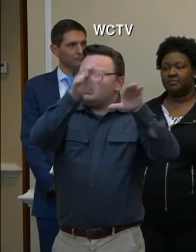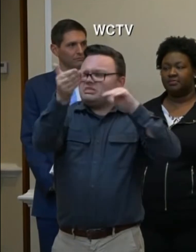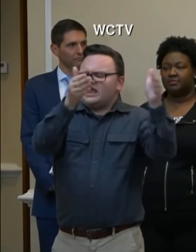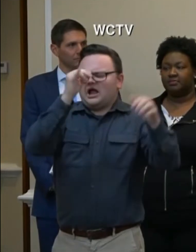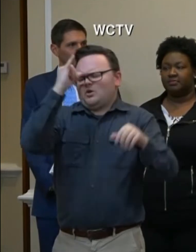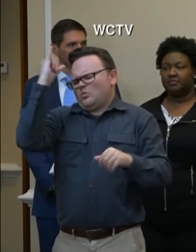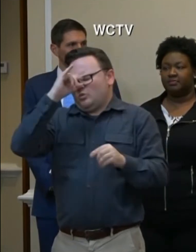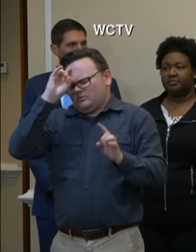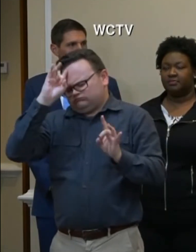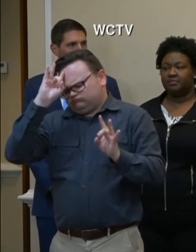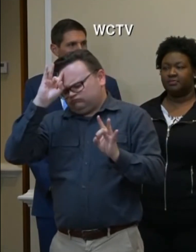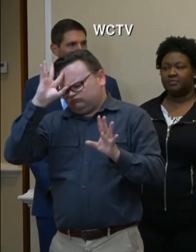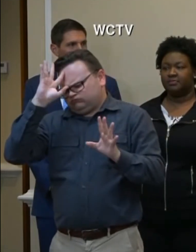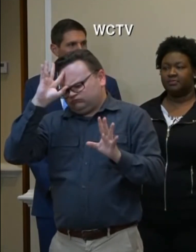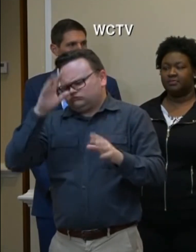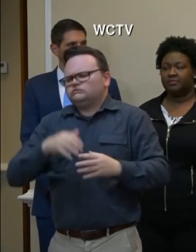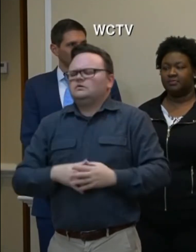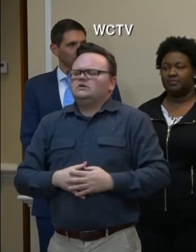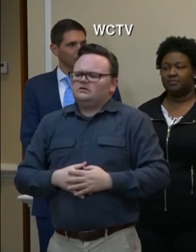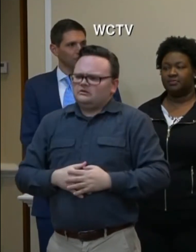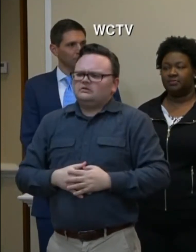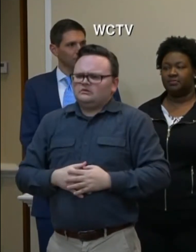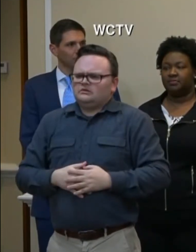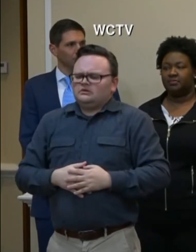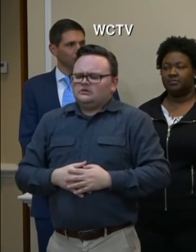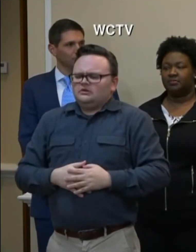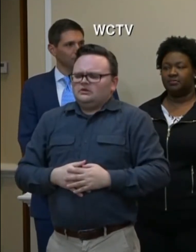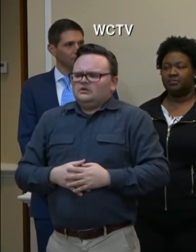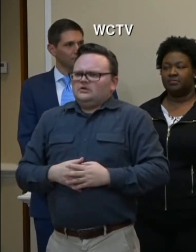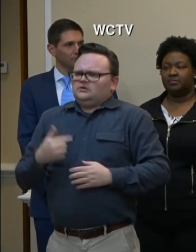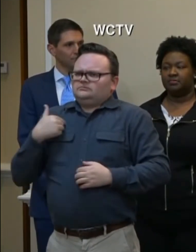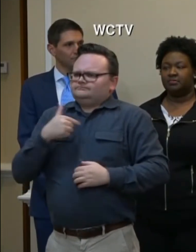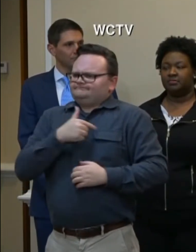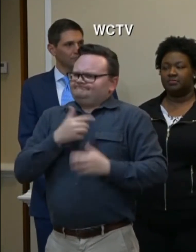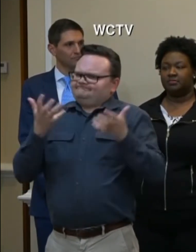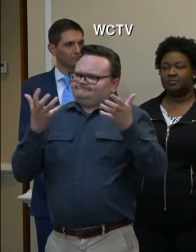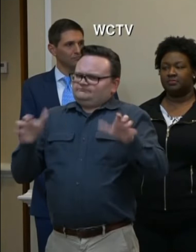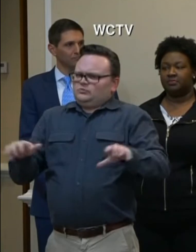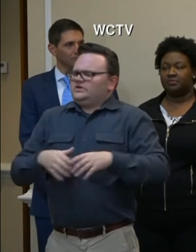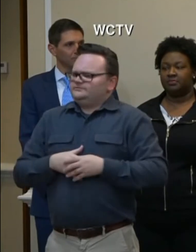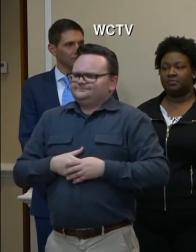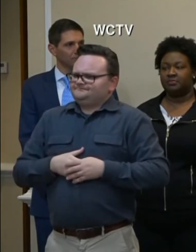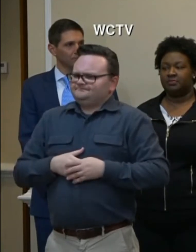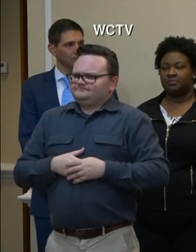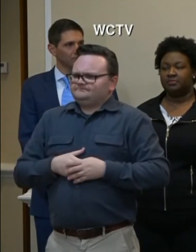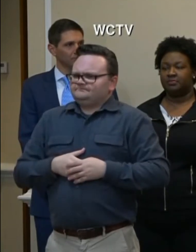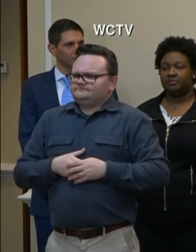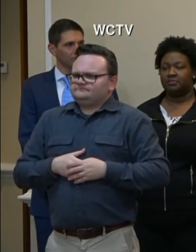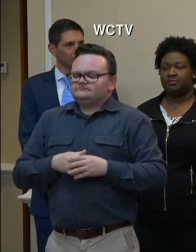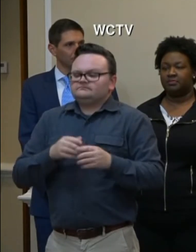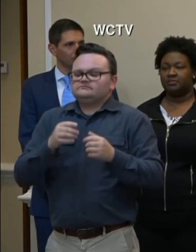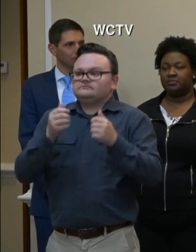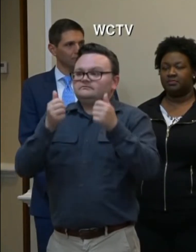Florida will and must take every step to prevent real and potentially fatal